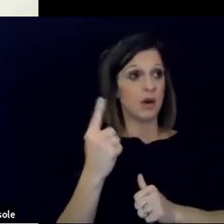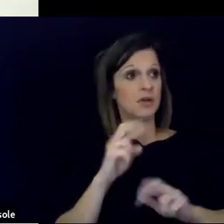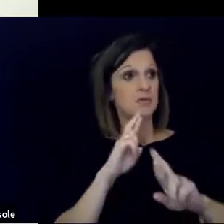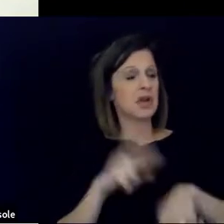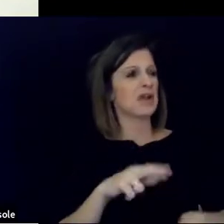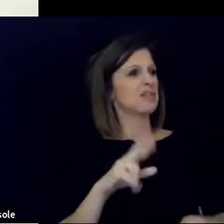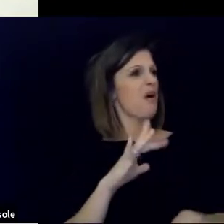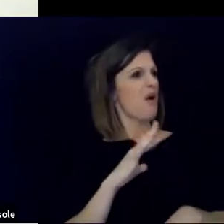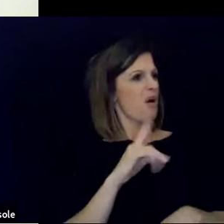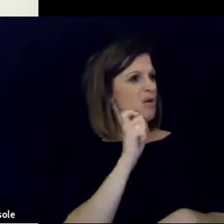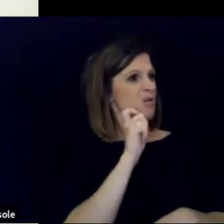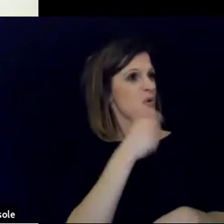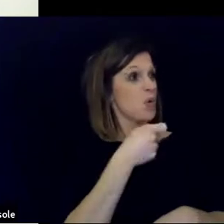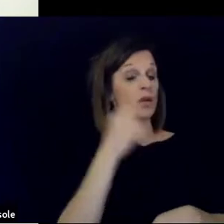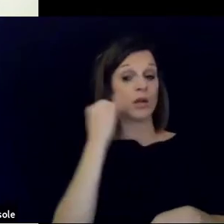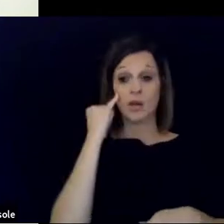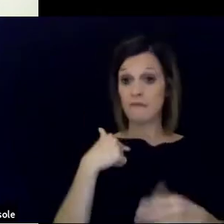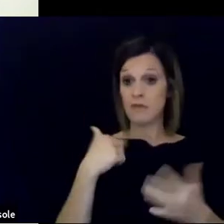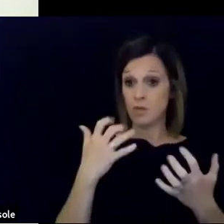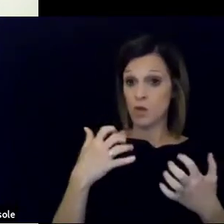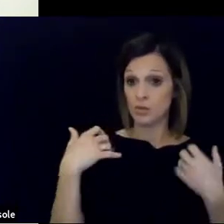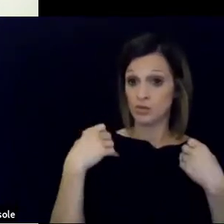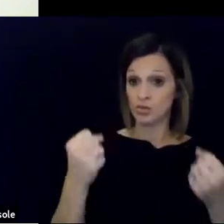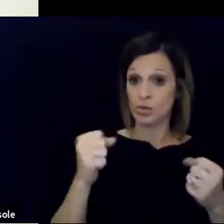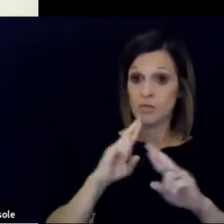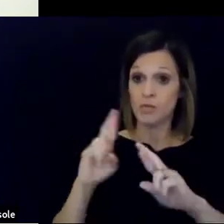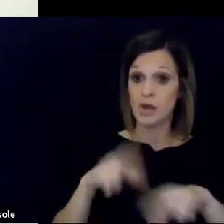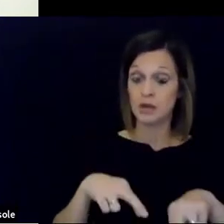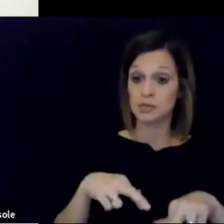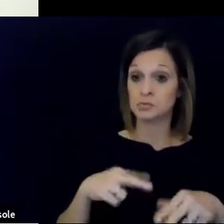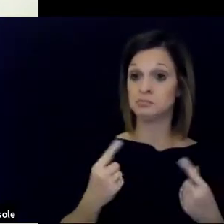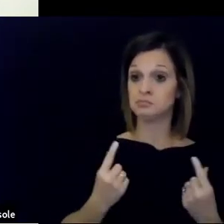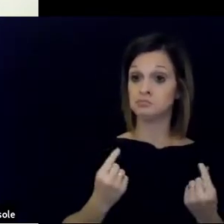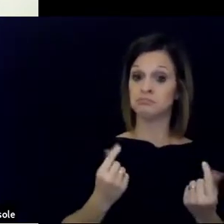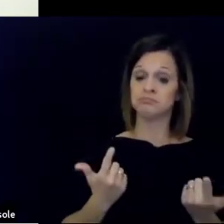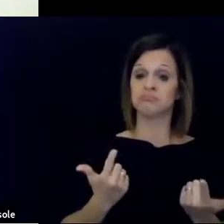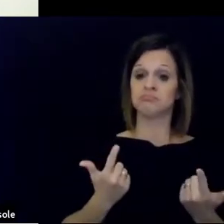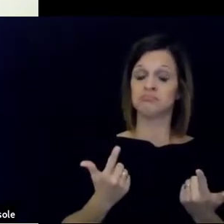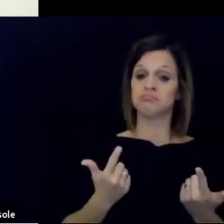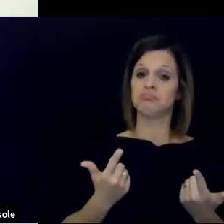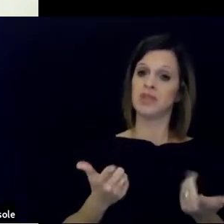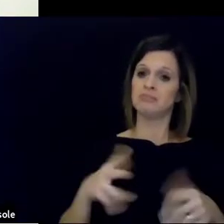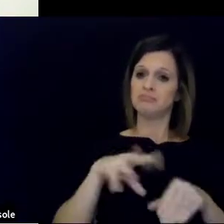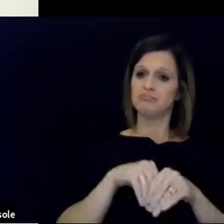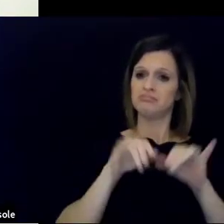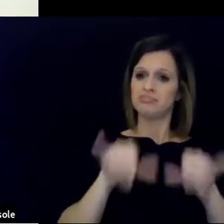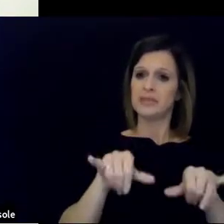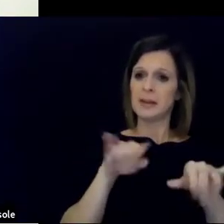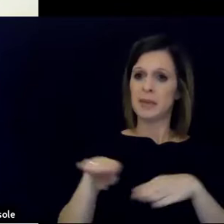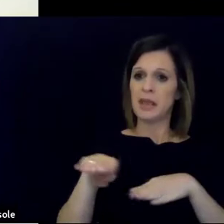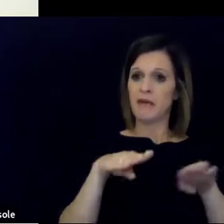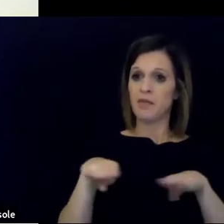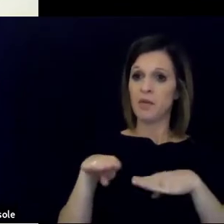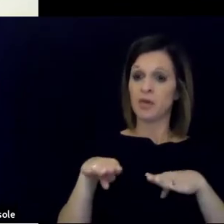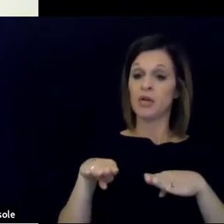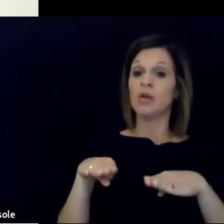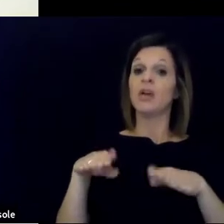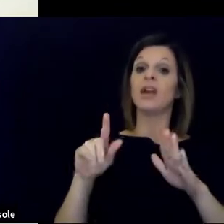If I want a strong reaction, all I have to do is engage in this behavior. And then after a while, it becomes a habit